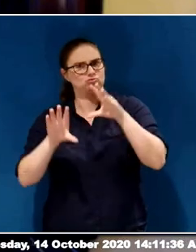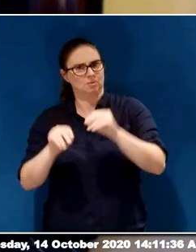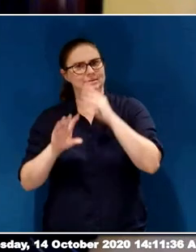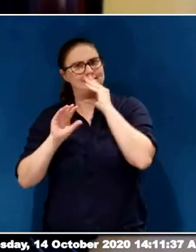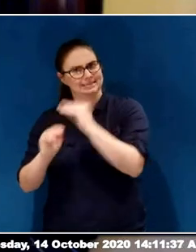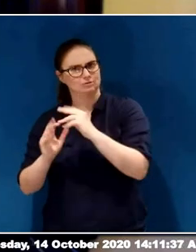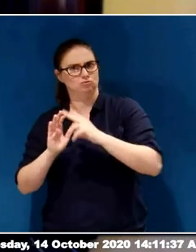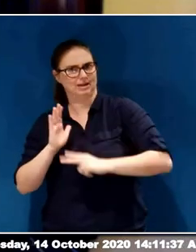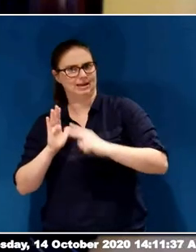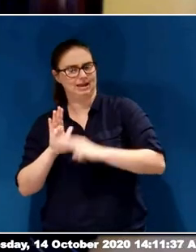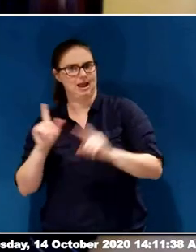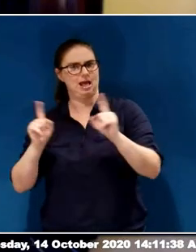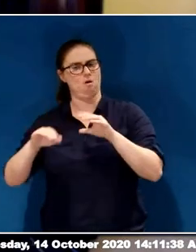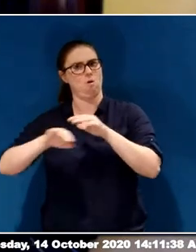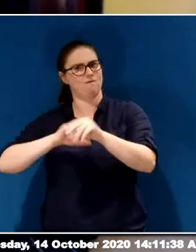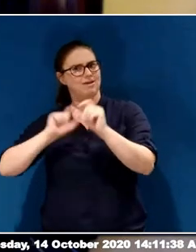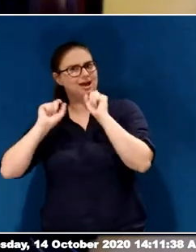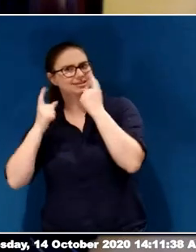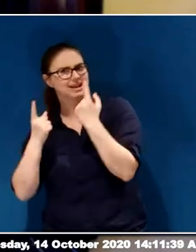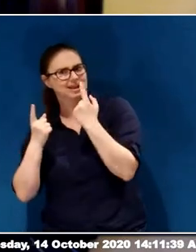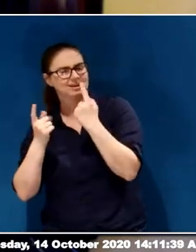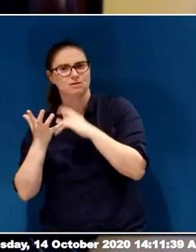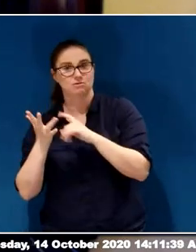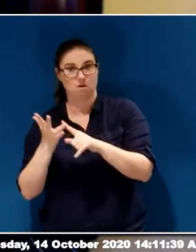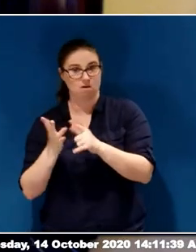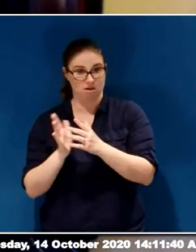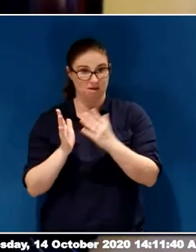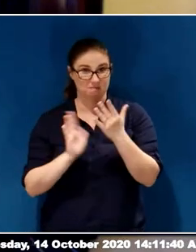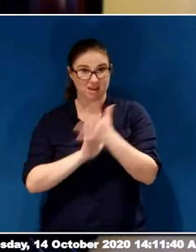By timely intervention, I mean before those gaps have widened.